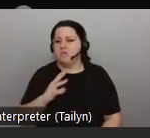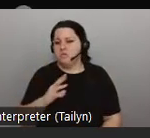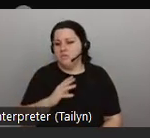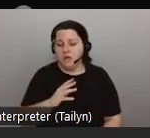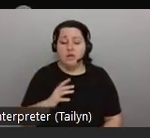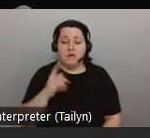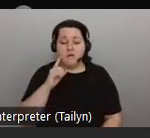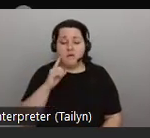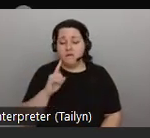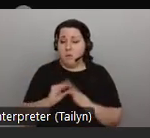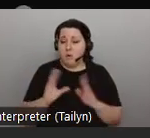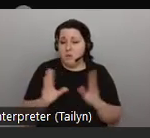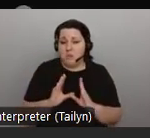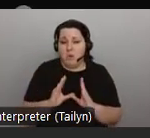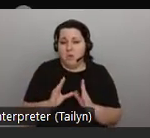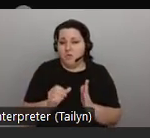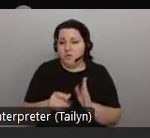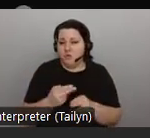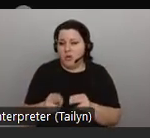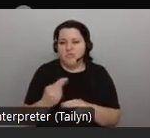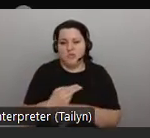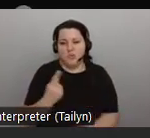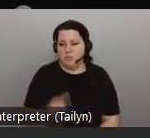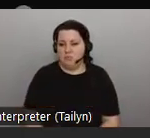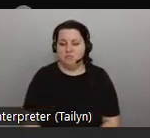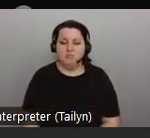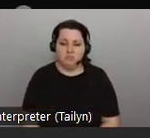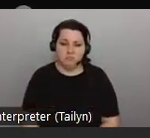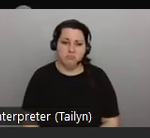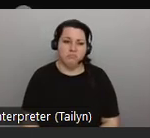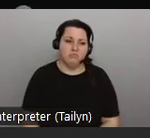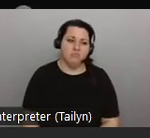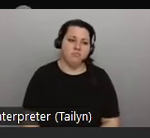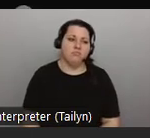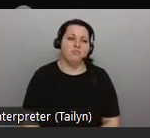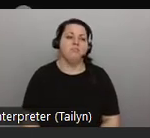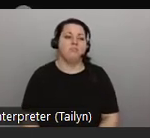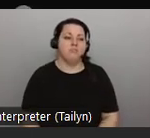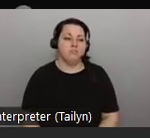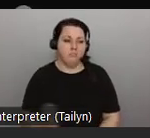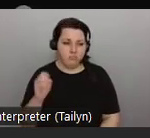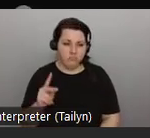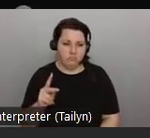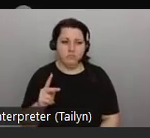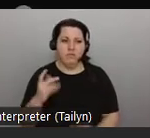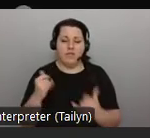sections you might have multiple H ones. But anything smaller than that you really just want to use one.